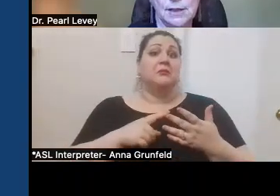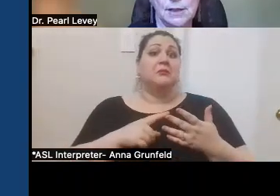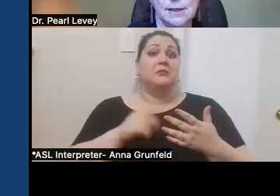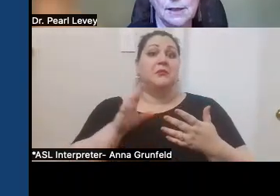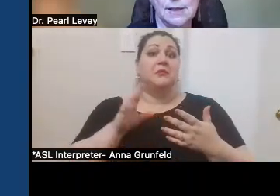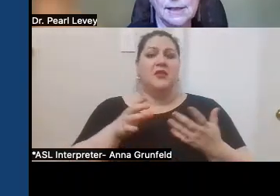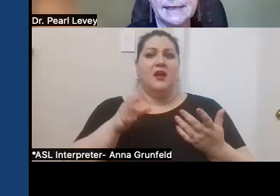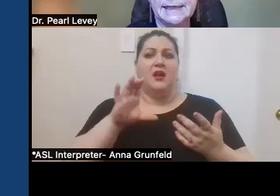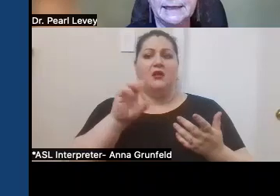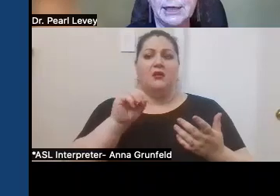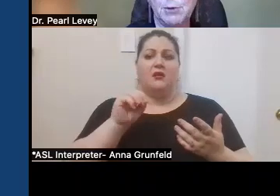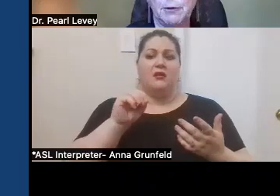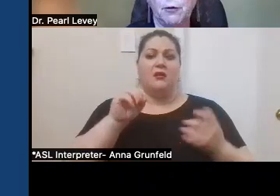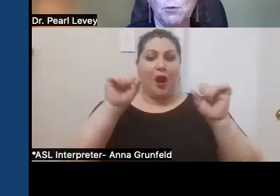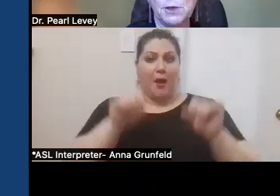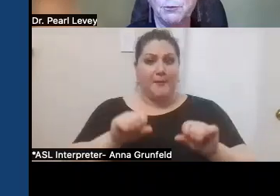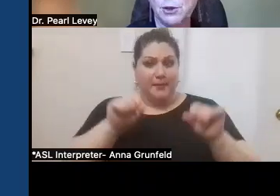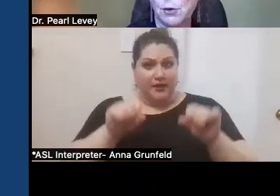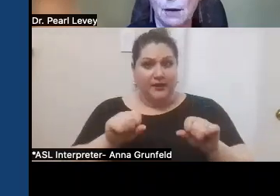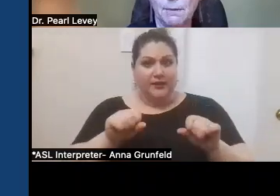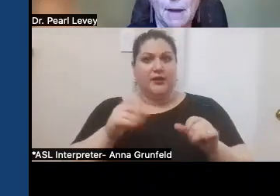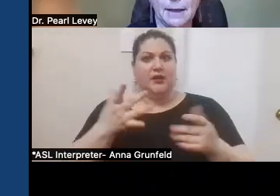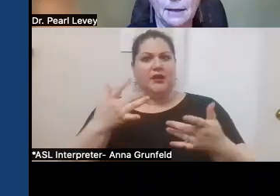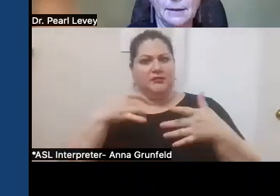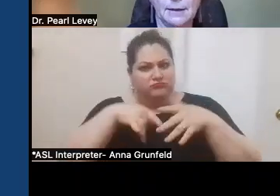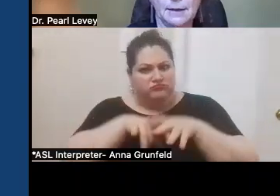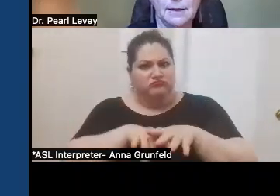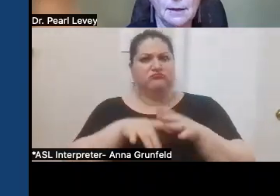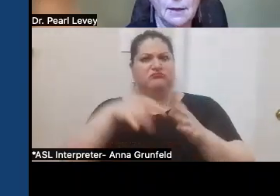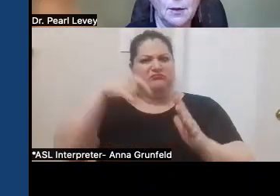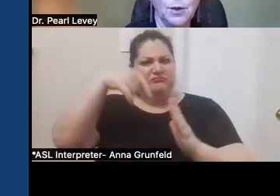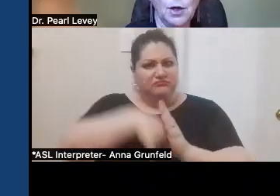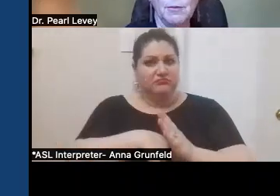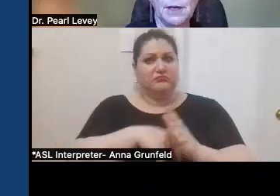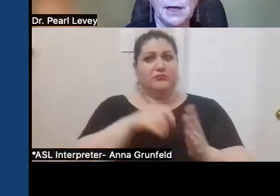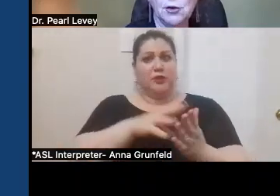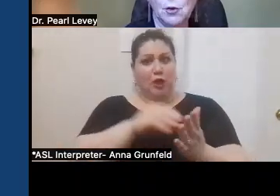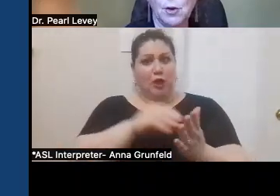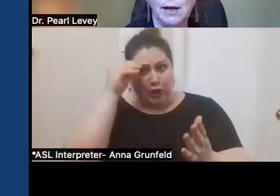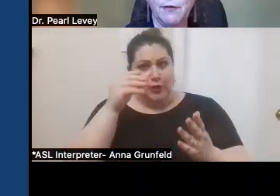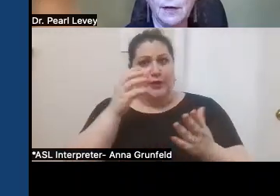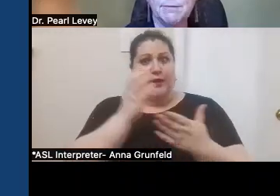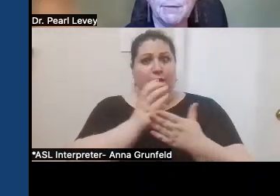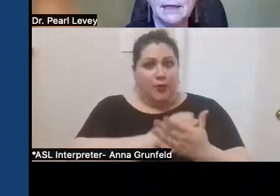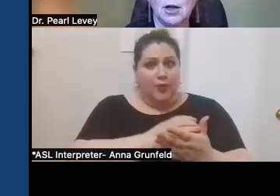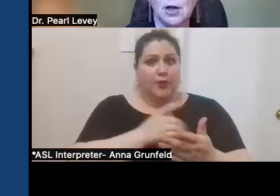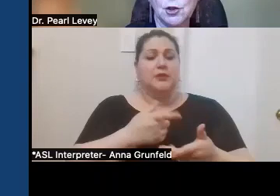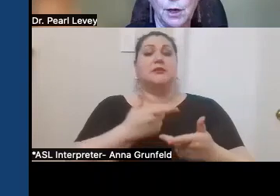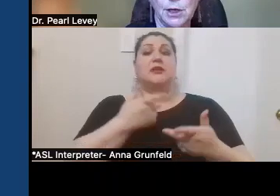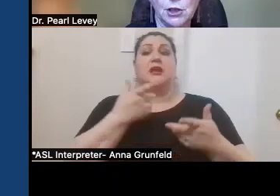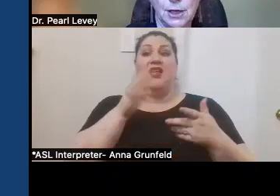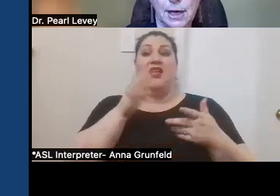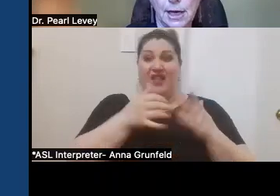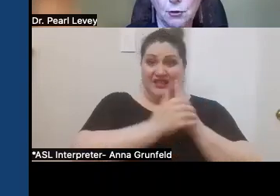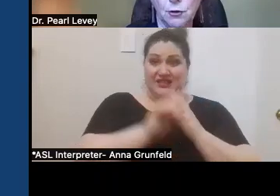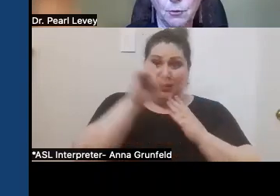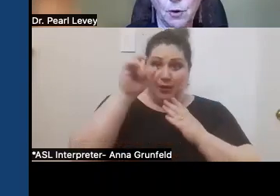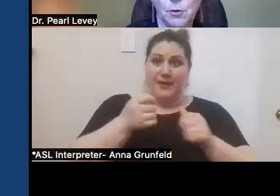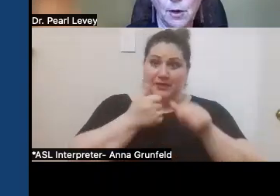Does the skill need to be performed in a prescribed manner? Would accommodations require fundamental alteration to the nature of the program?